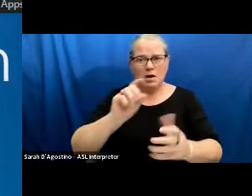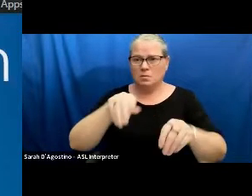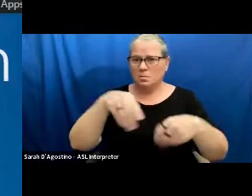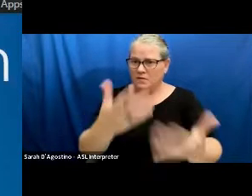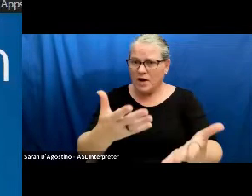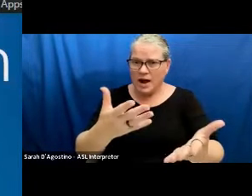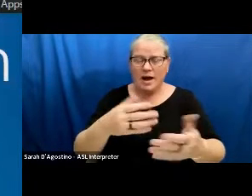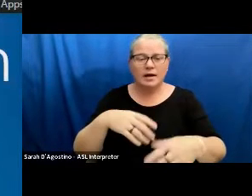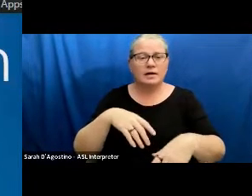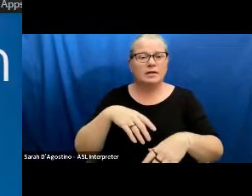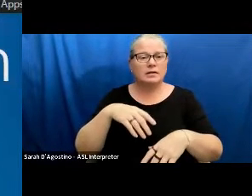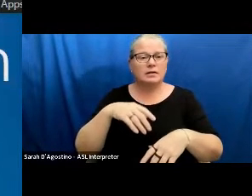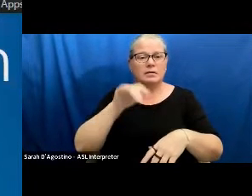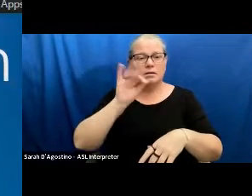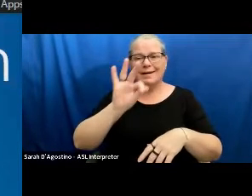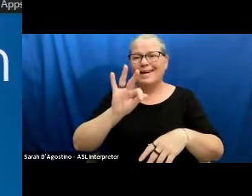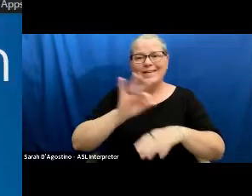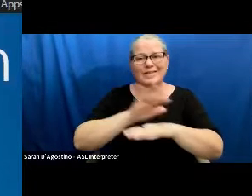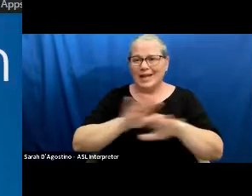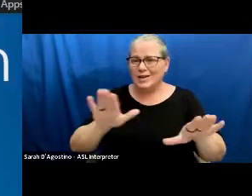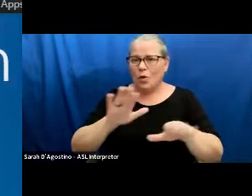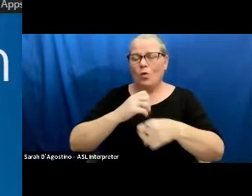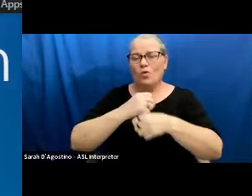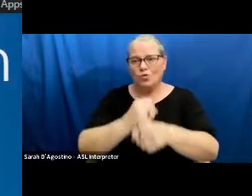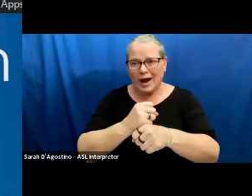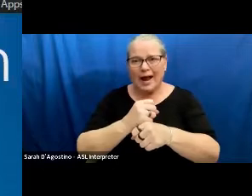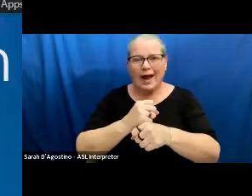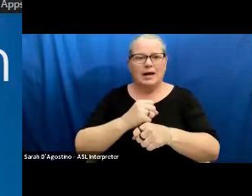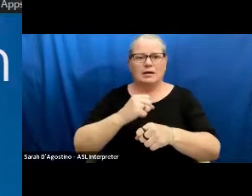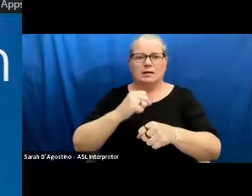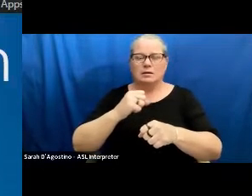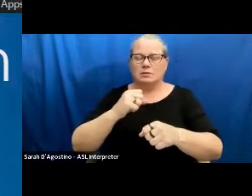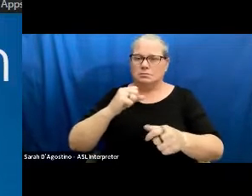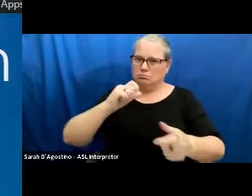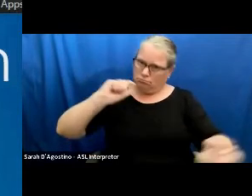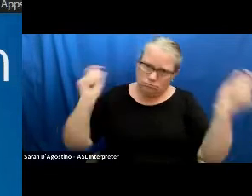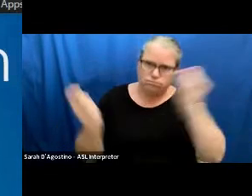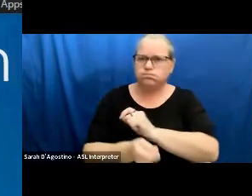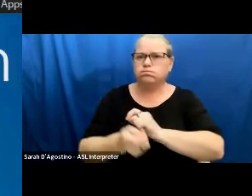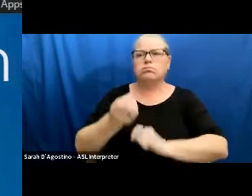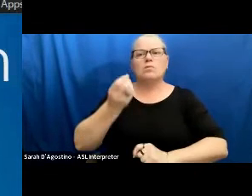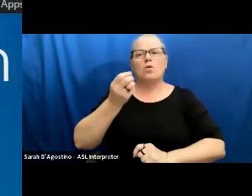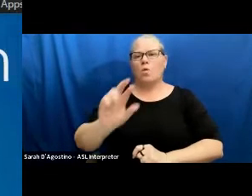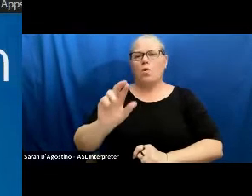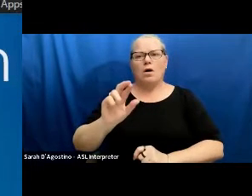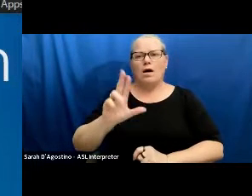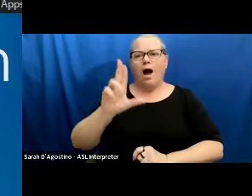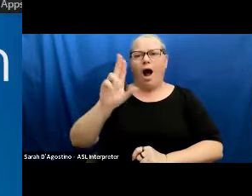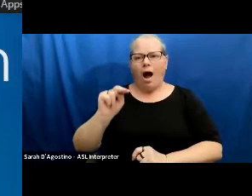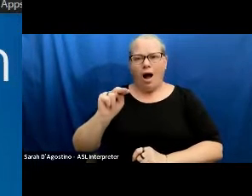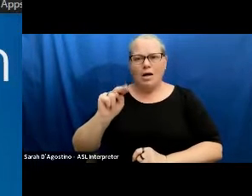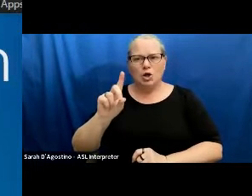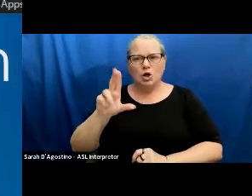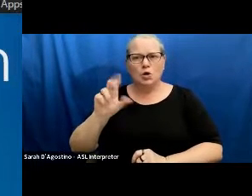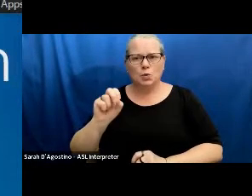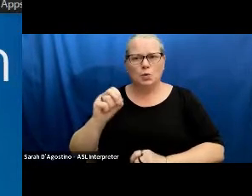alteration or an undue burden and really the goal of these federal laws is to require